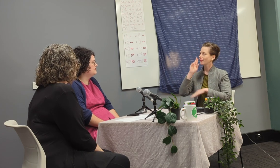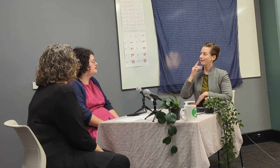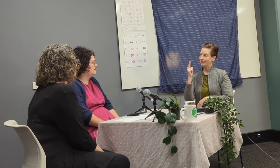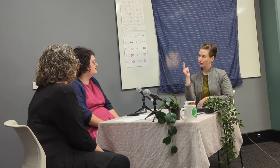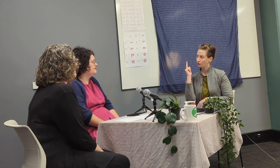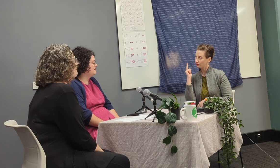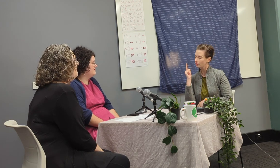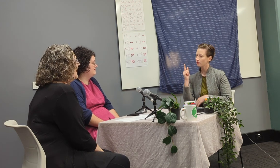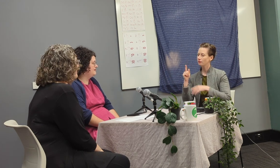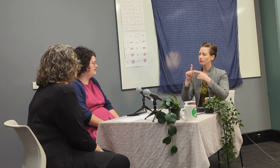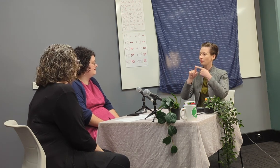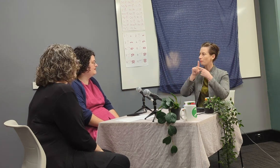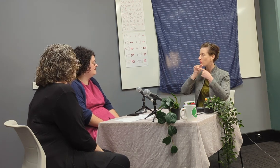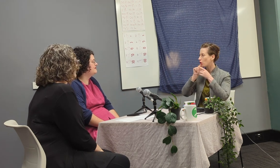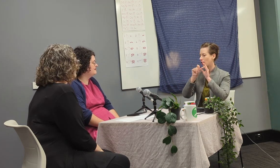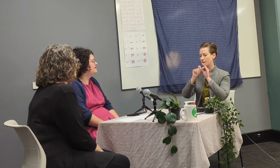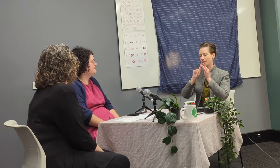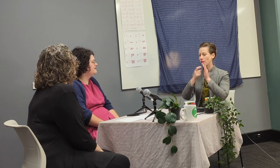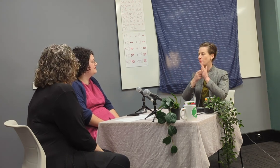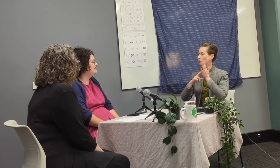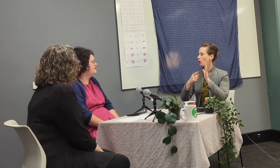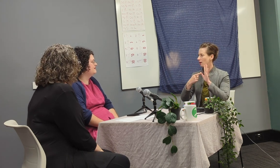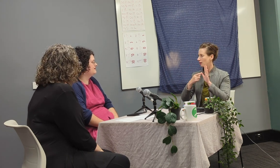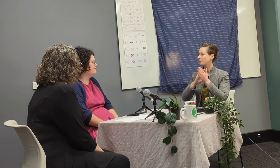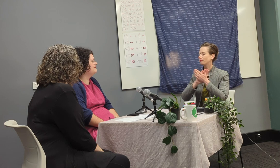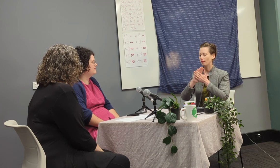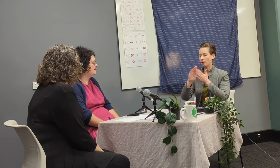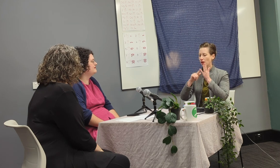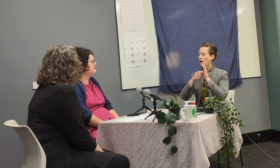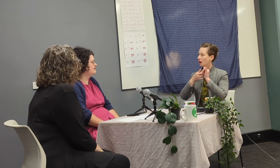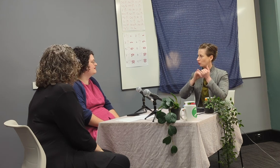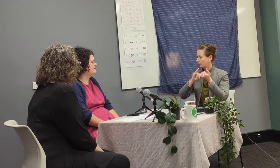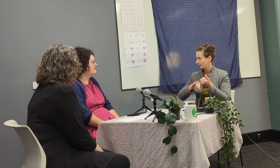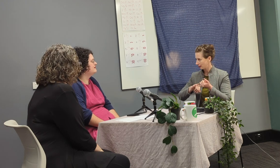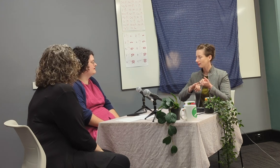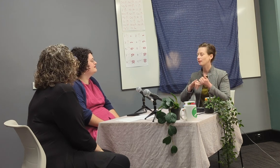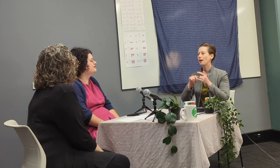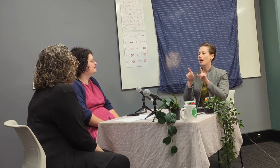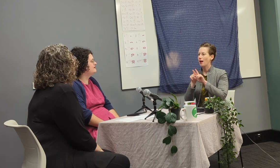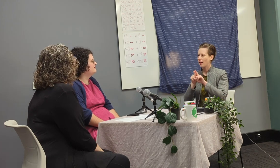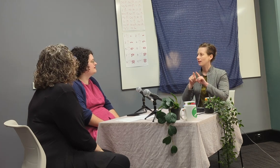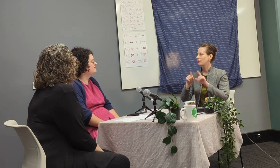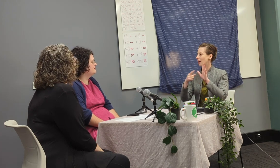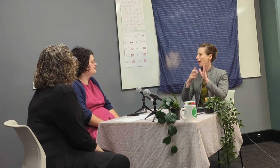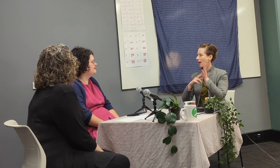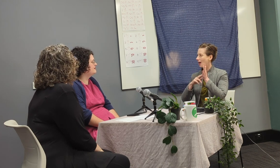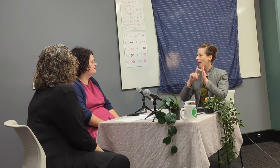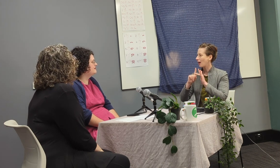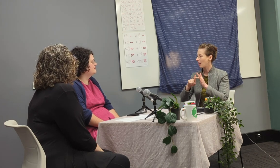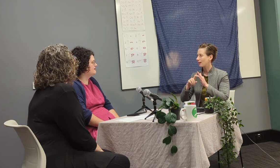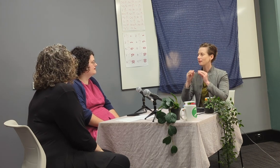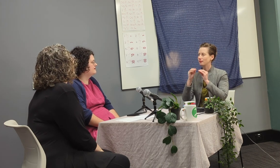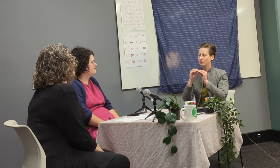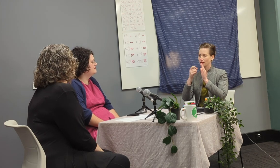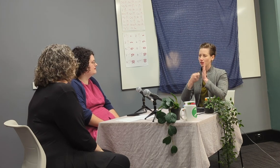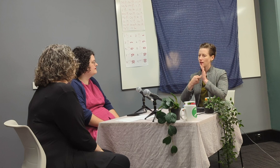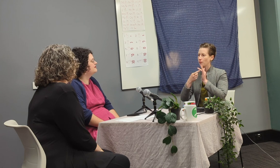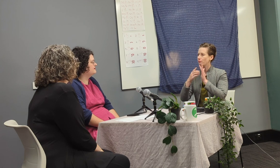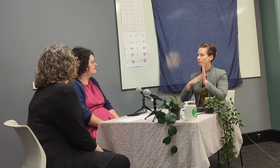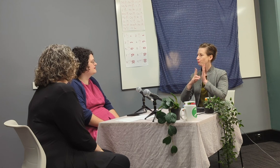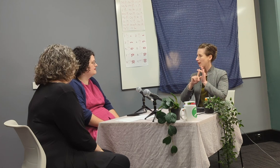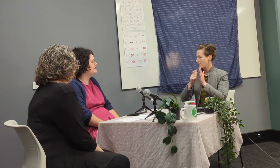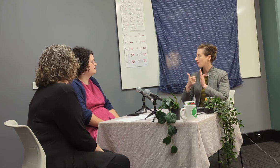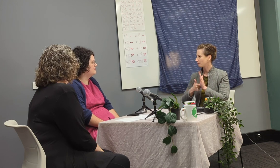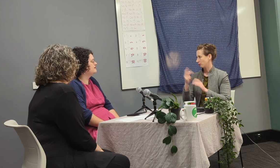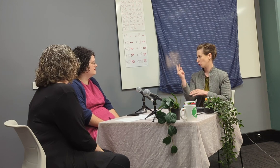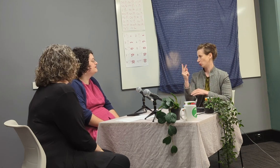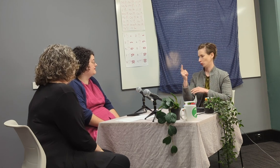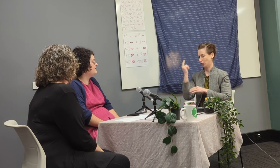two amazing Deaf teachers, Berna Hutchins and also Anne Bremner.